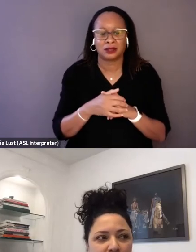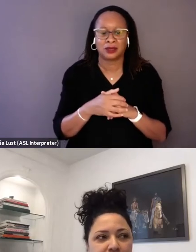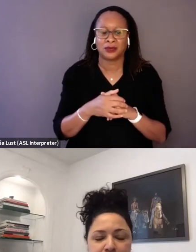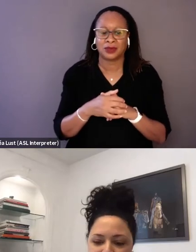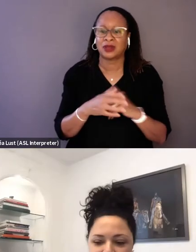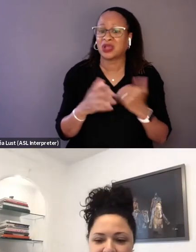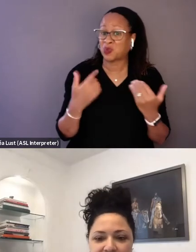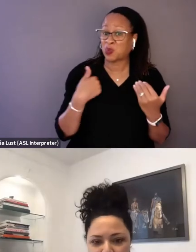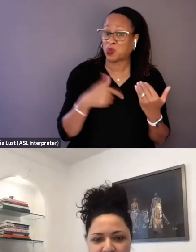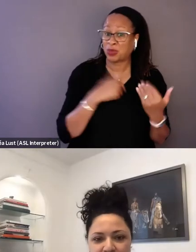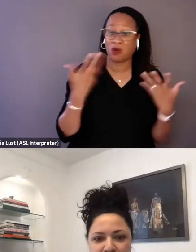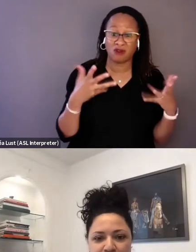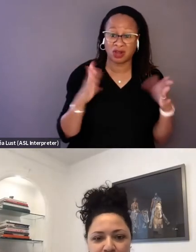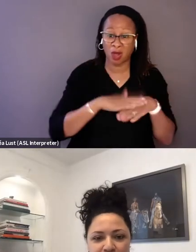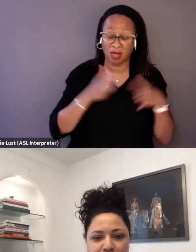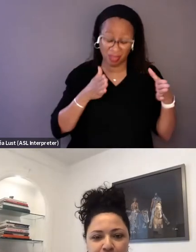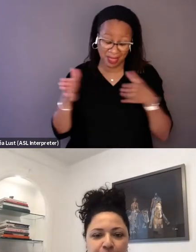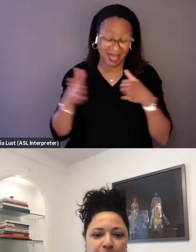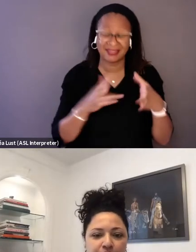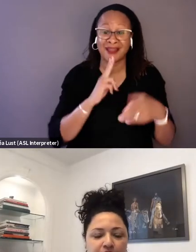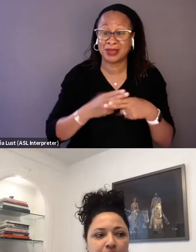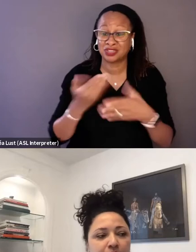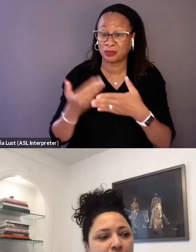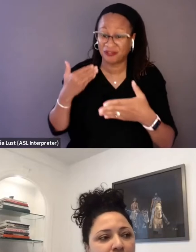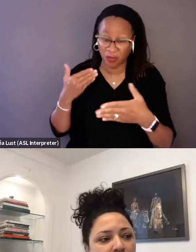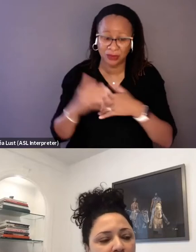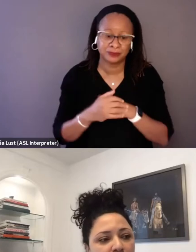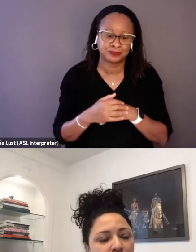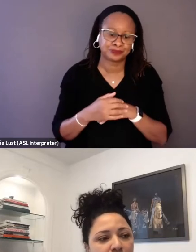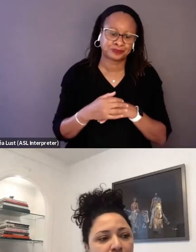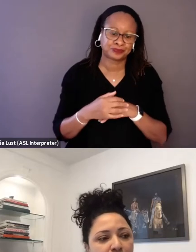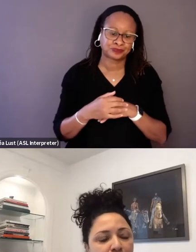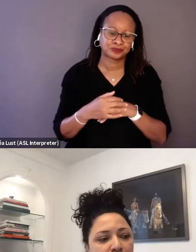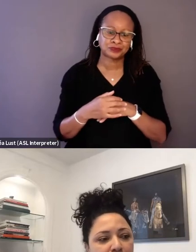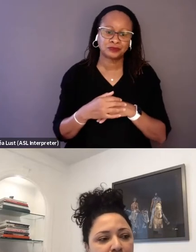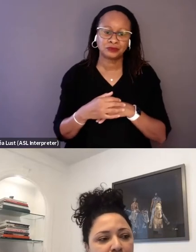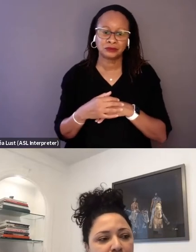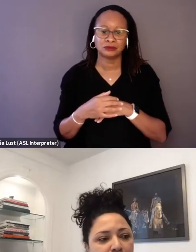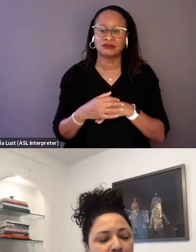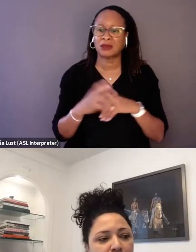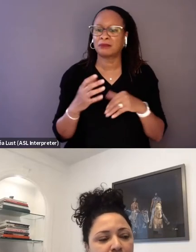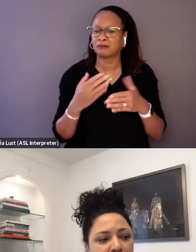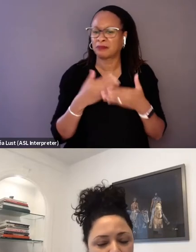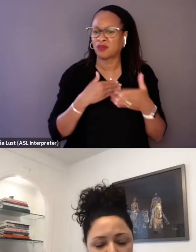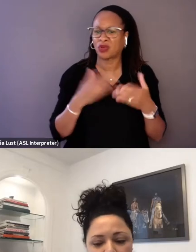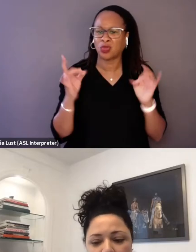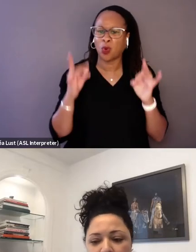on this path that I mentioned before, you know, before the horrible killings that happened last summer.